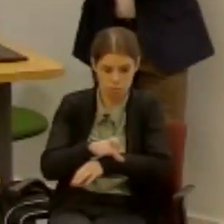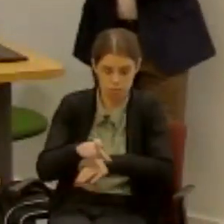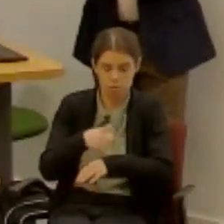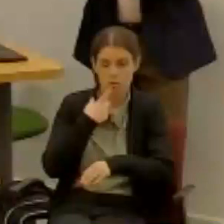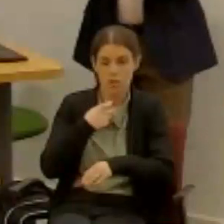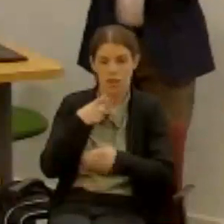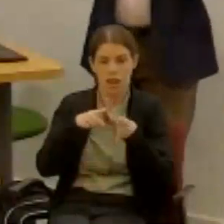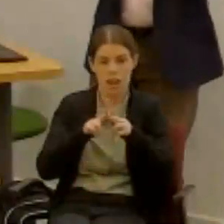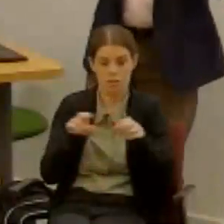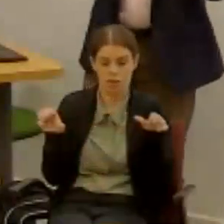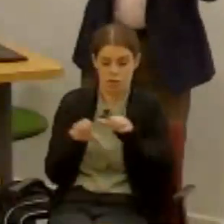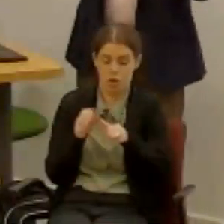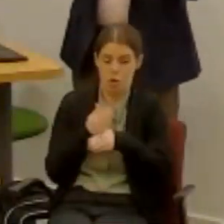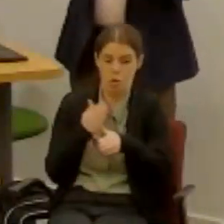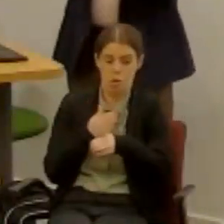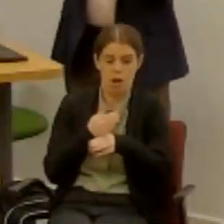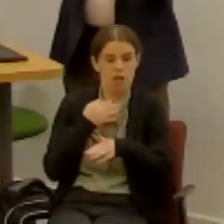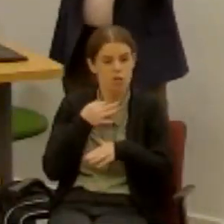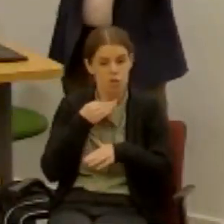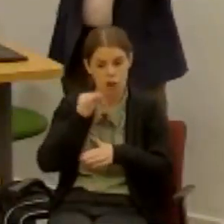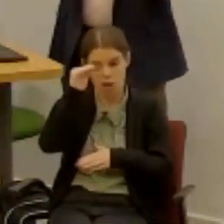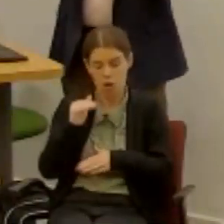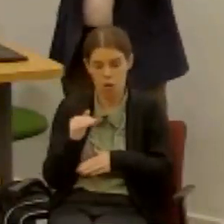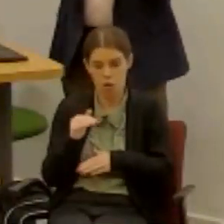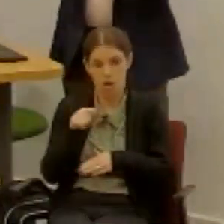Not that high. Sure. We find that as well. The longer you're exposed to football alone.